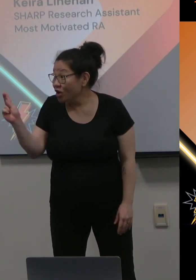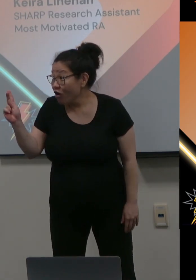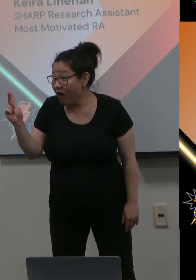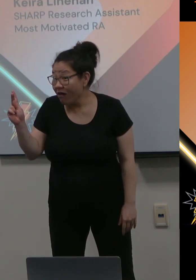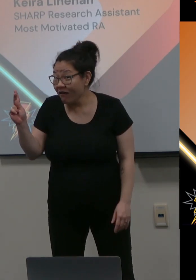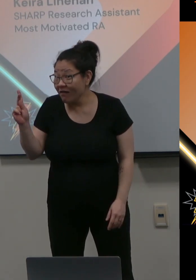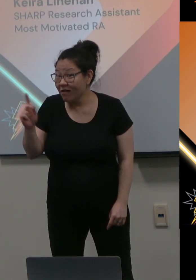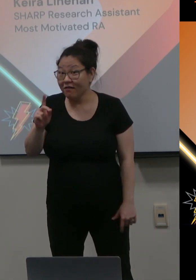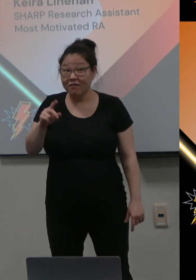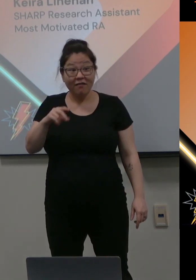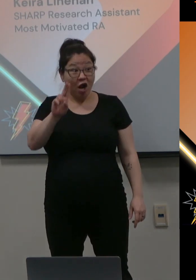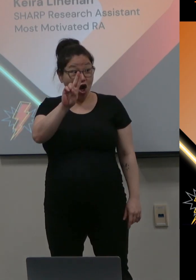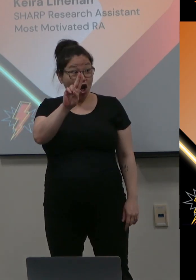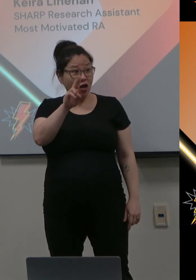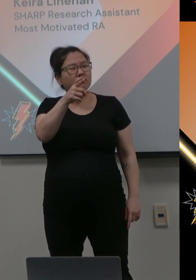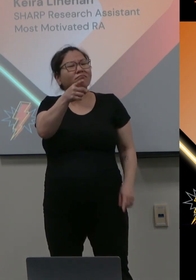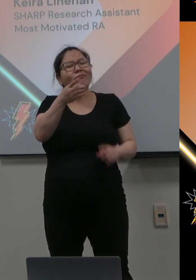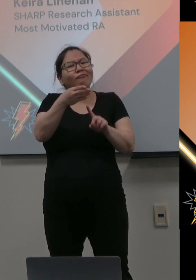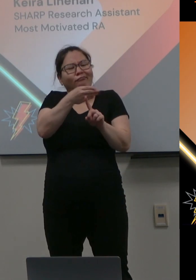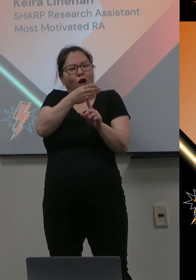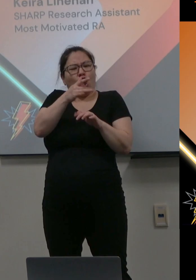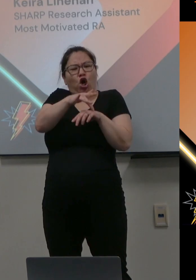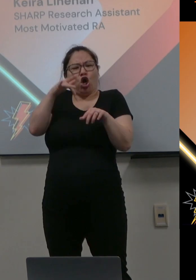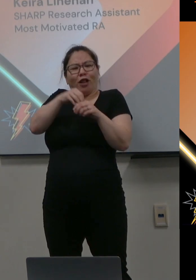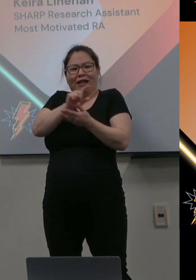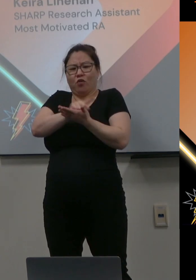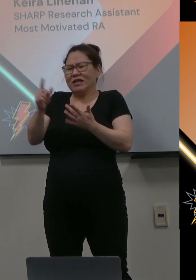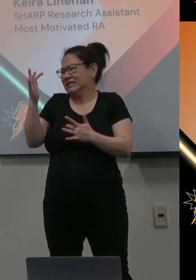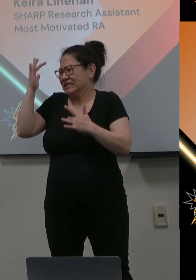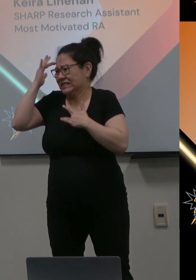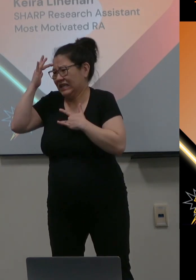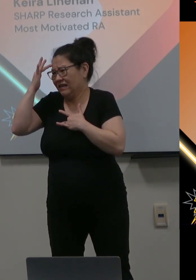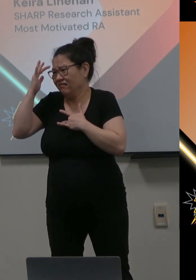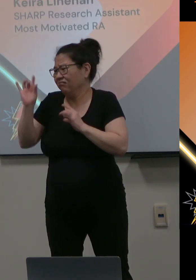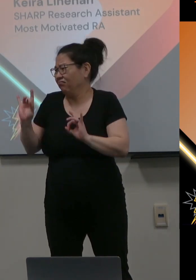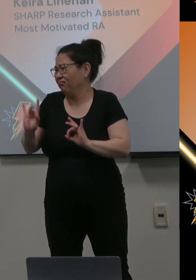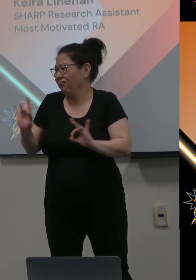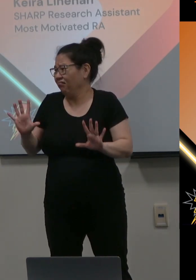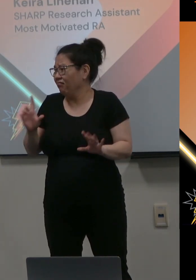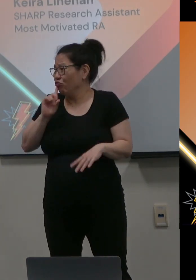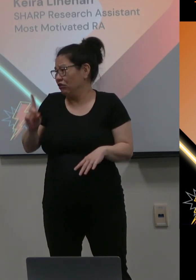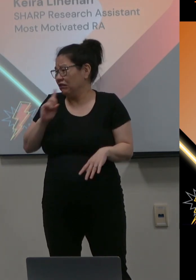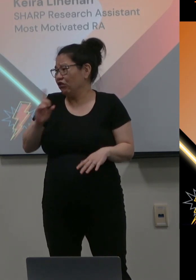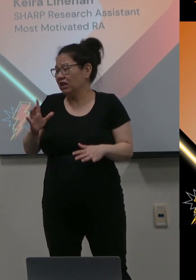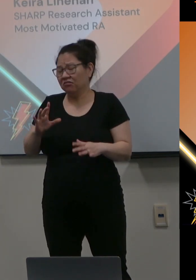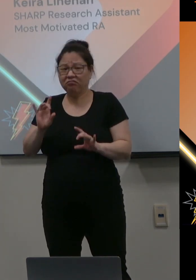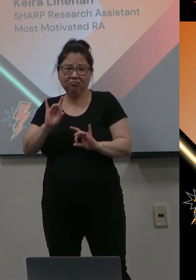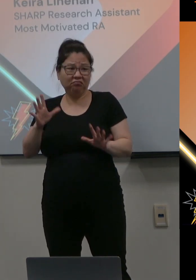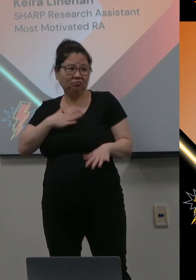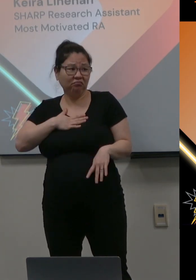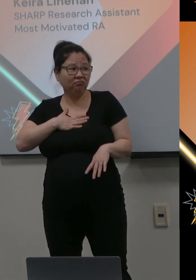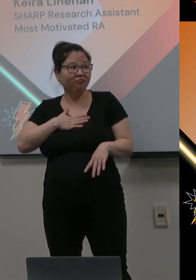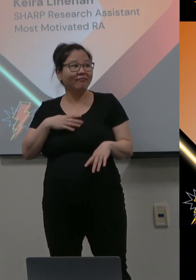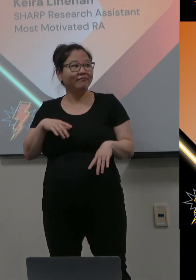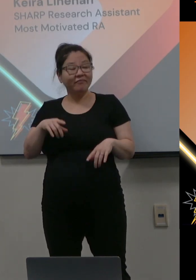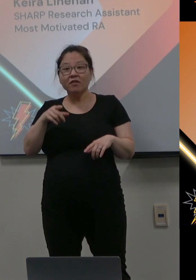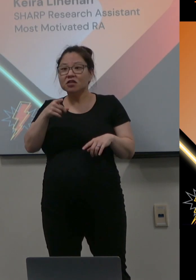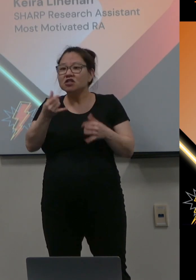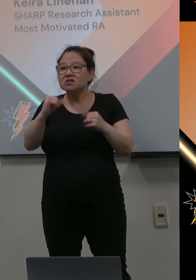I already emailed them while I was on vacation." And so earlier in the week, she was sick, which was really awful.